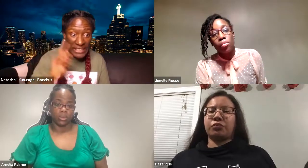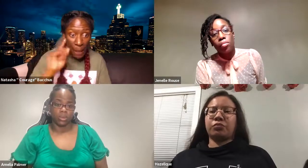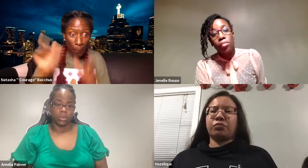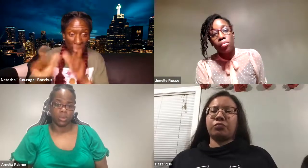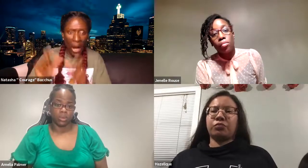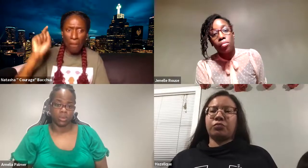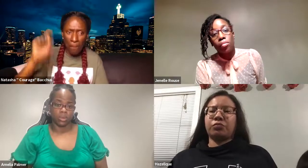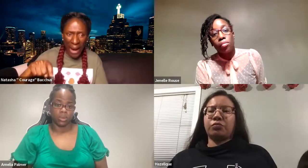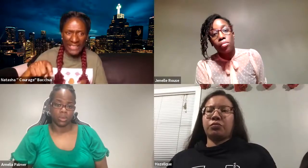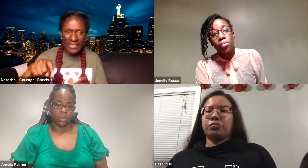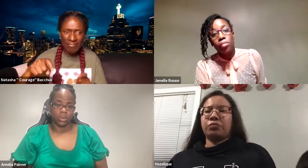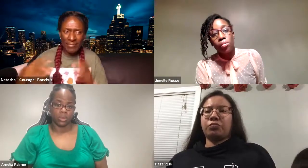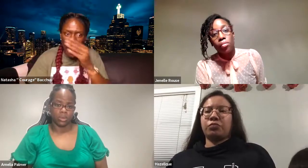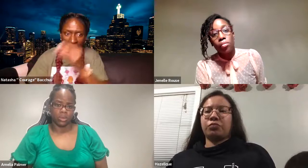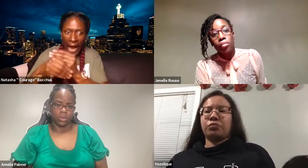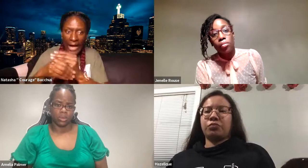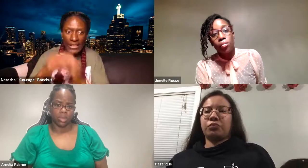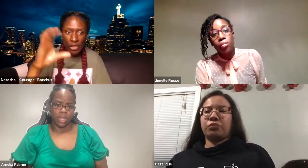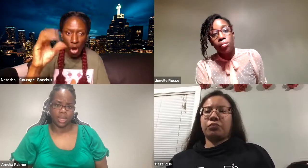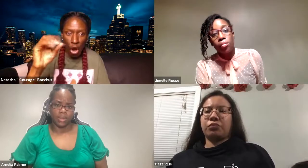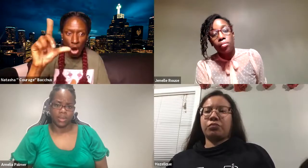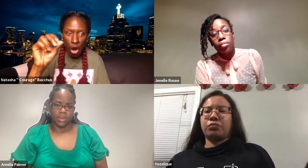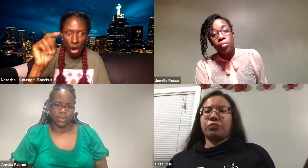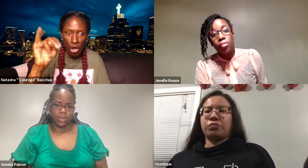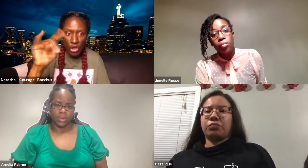nowadays we have black deaf people who have to add